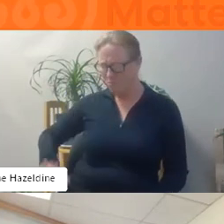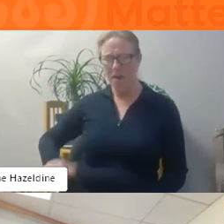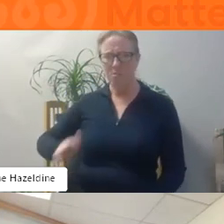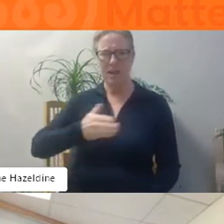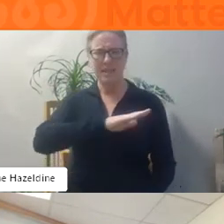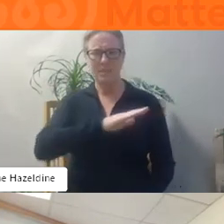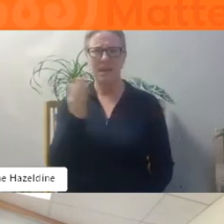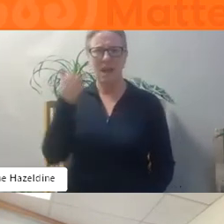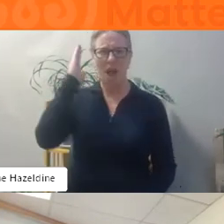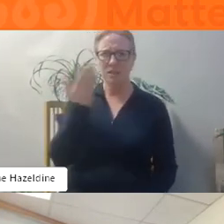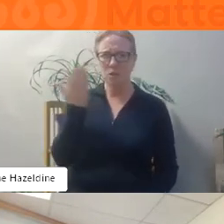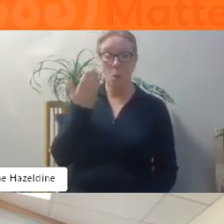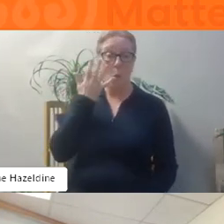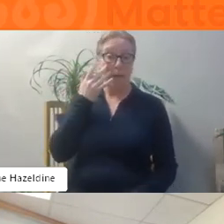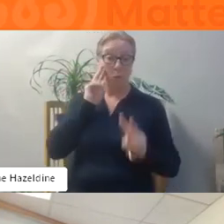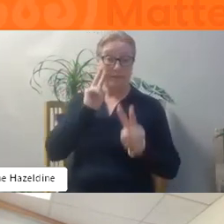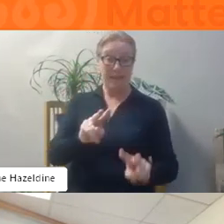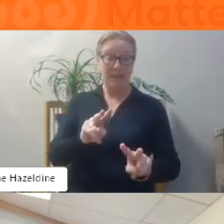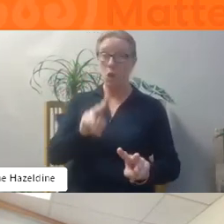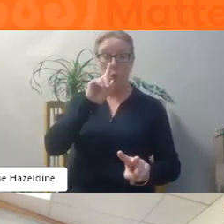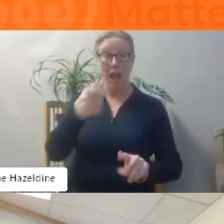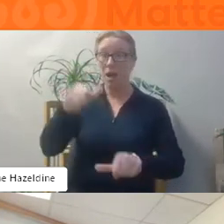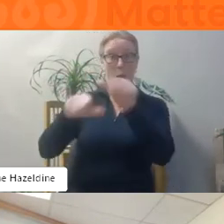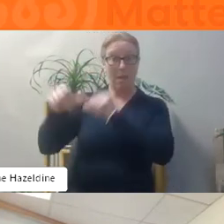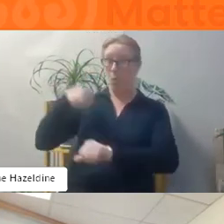can't go back, and that's where we get a society that is genuinely